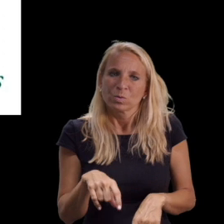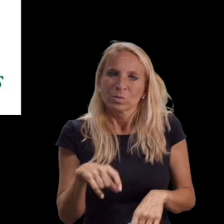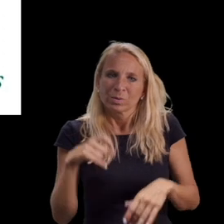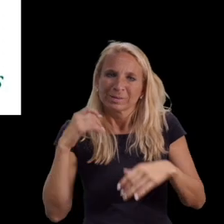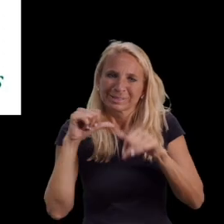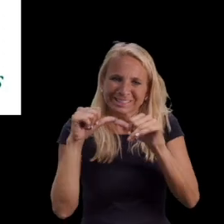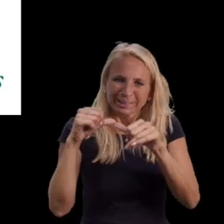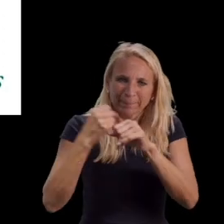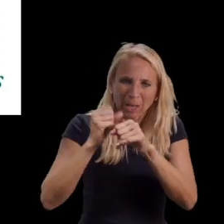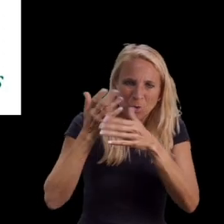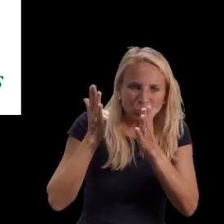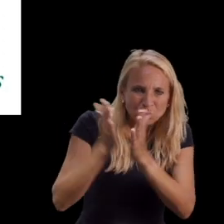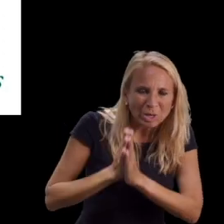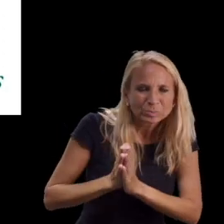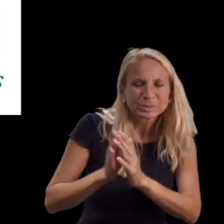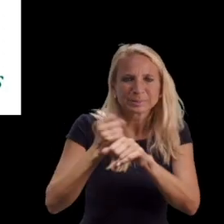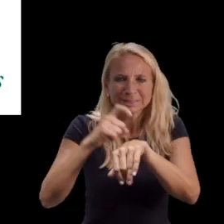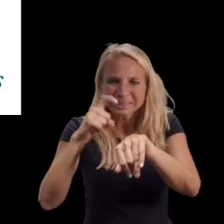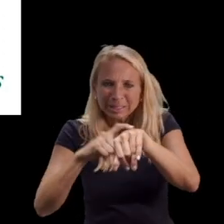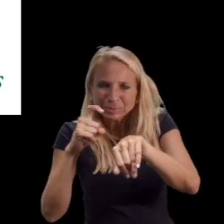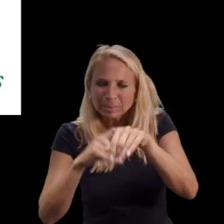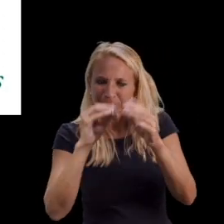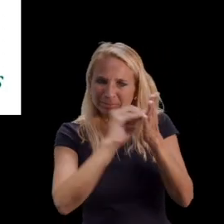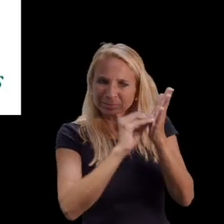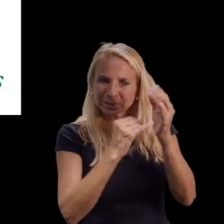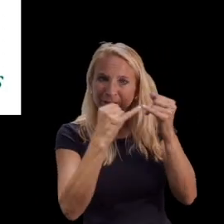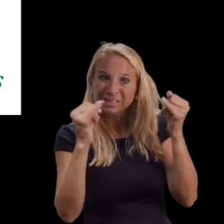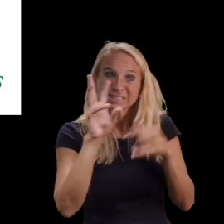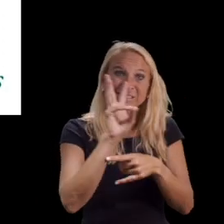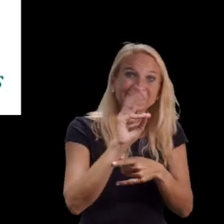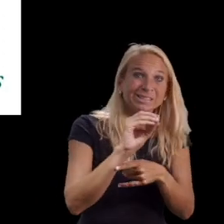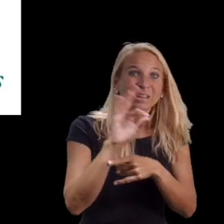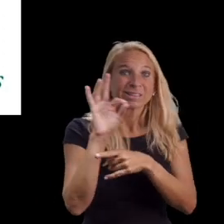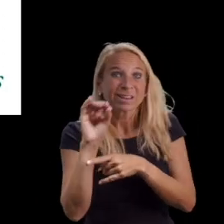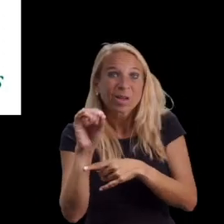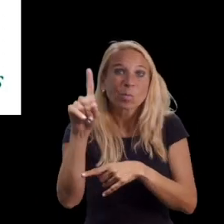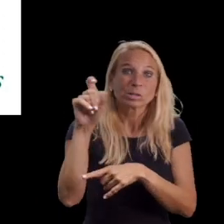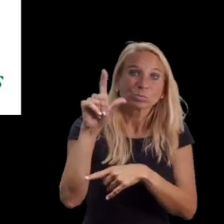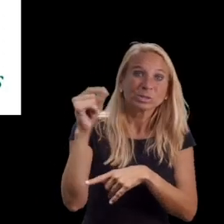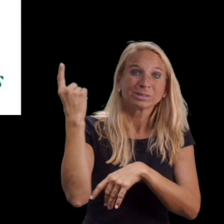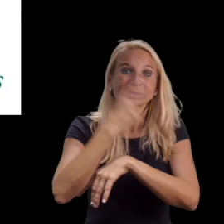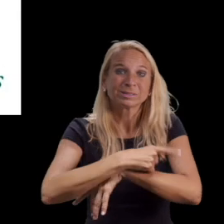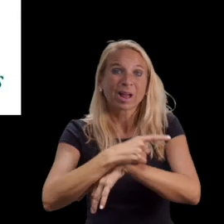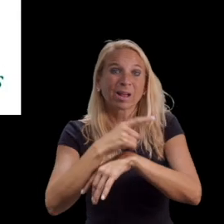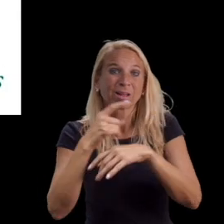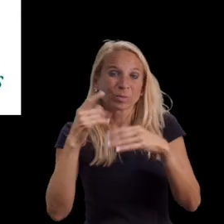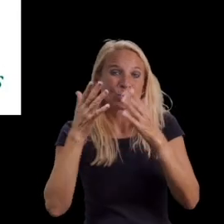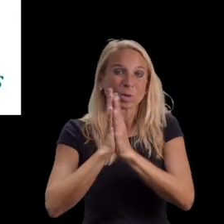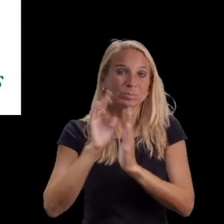because the timelines are very long. 90 days, 120 days to request appeals or fair hearings,